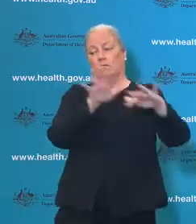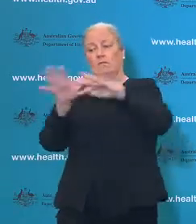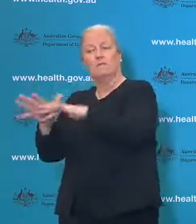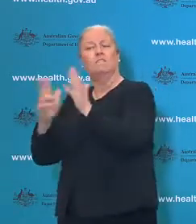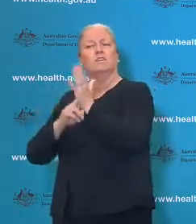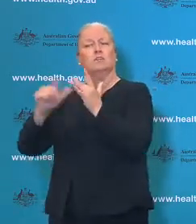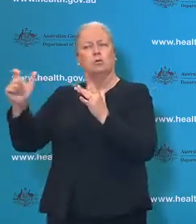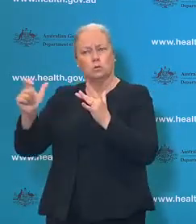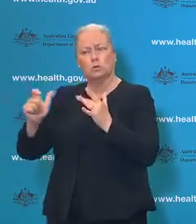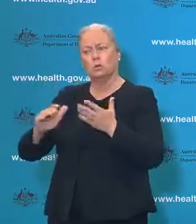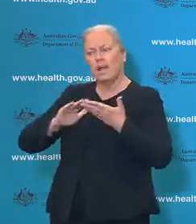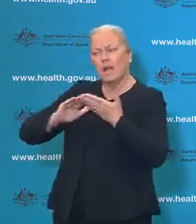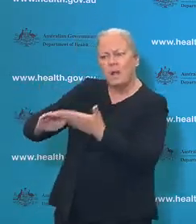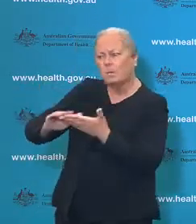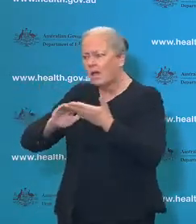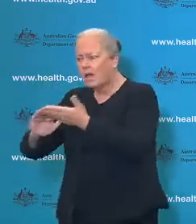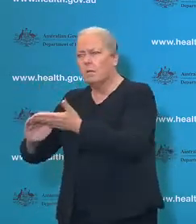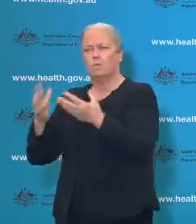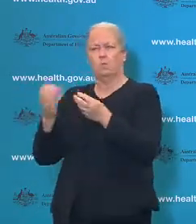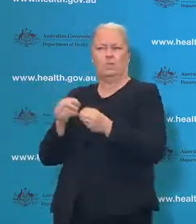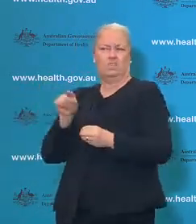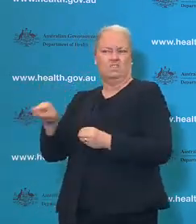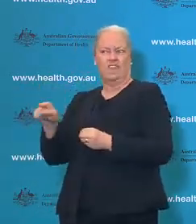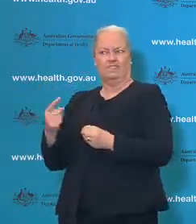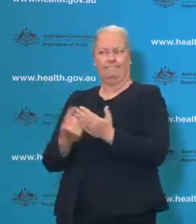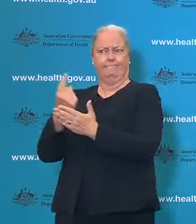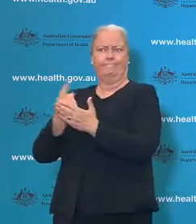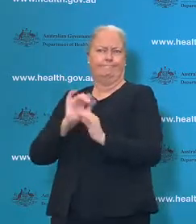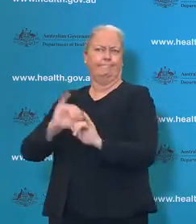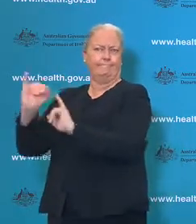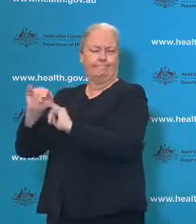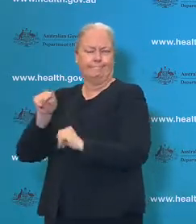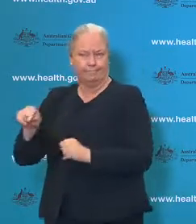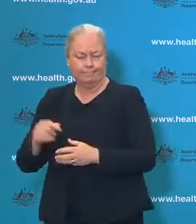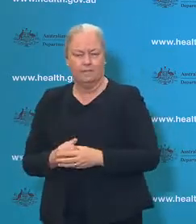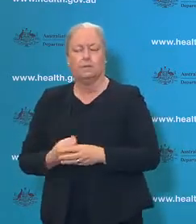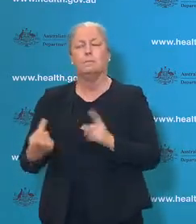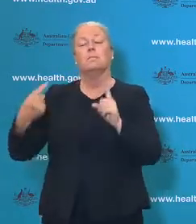the Coronavirus response. This is in addition to the over 400 Australian